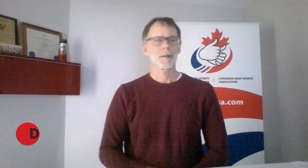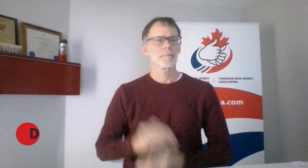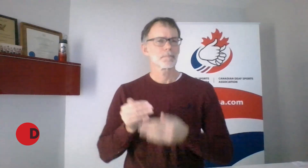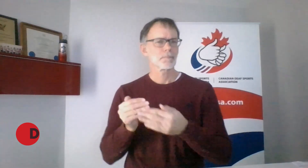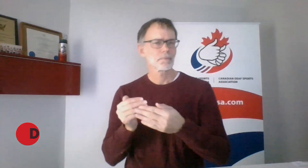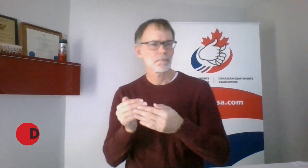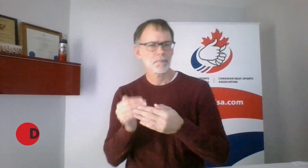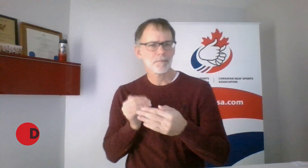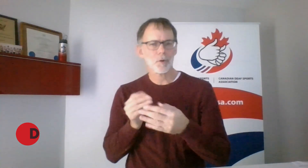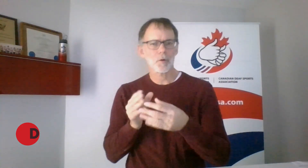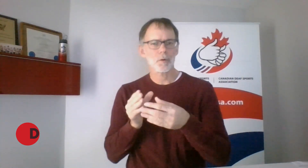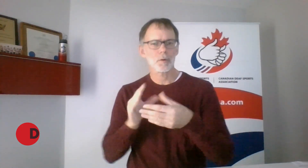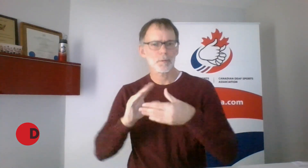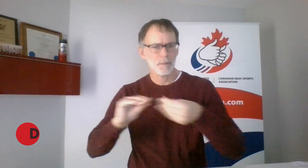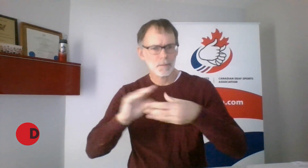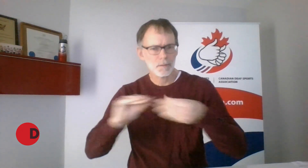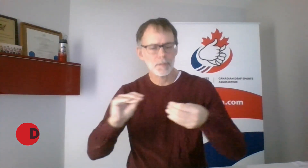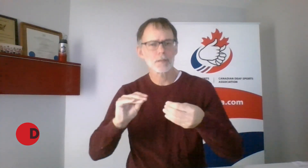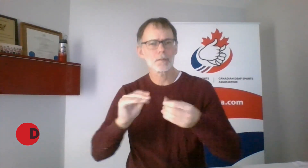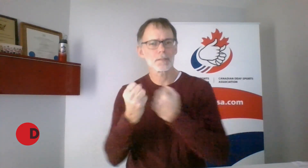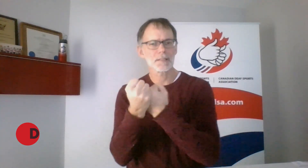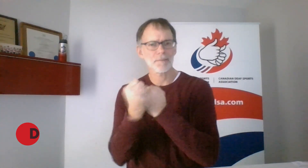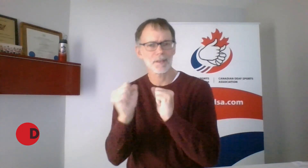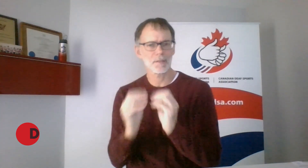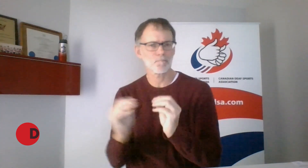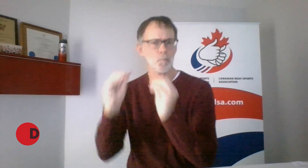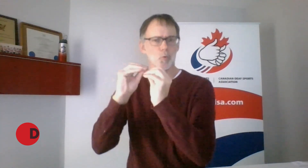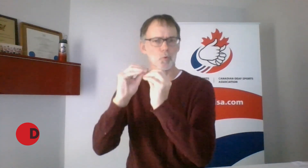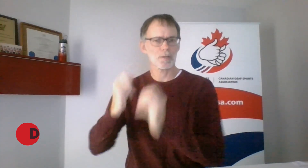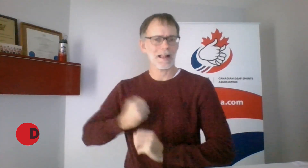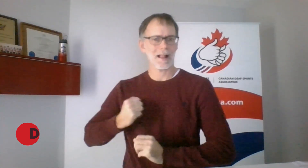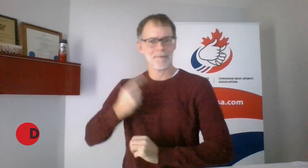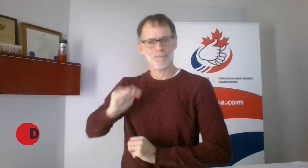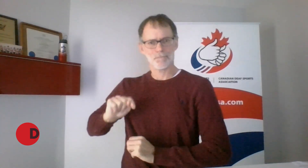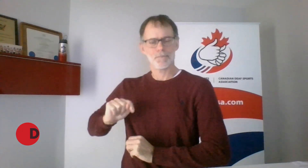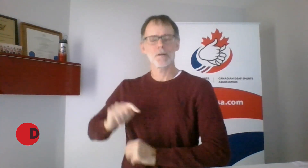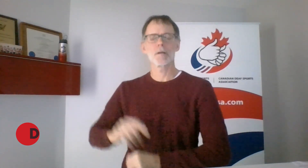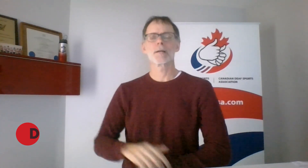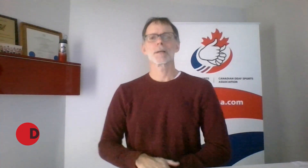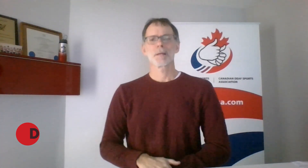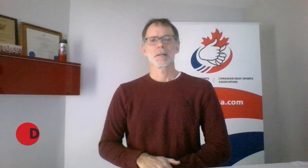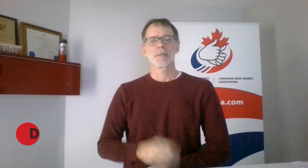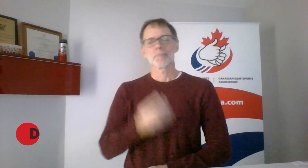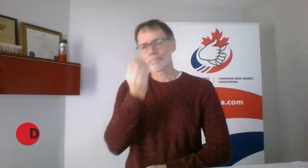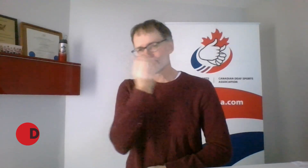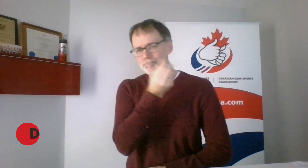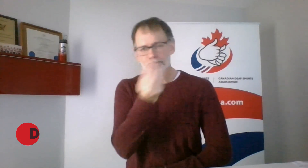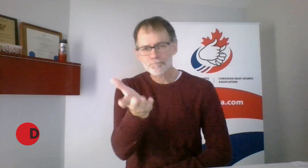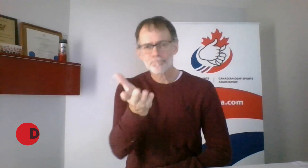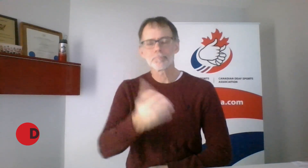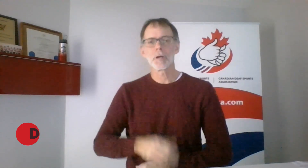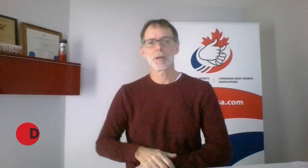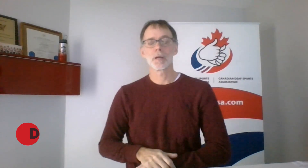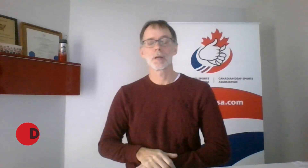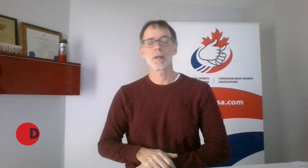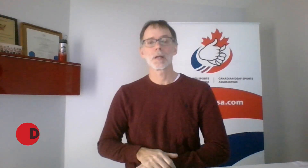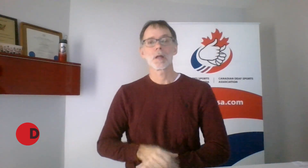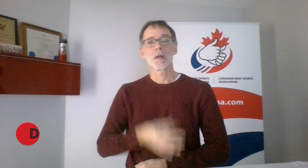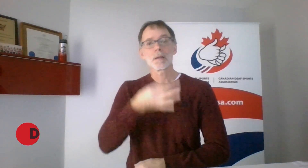Before I comment on how we will make Canada more safe, I need to let you know